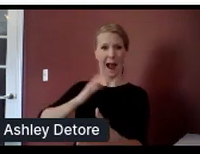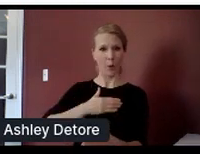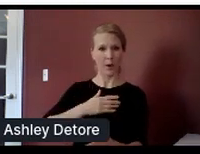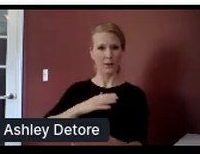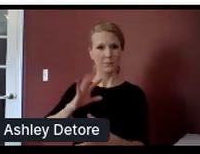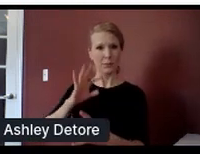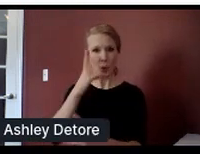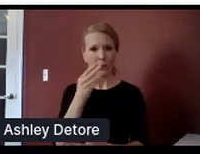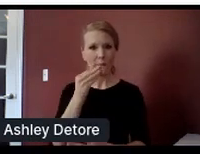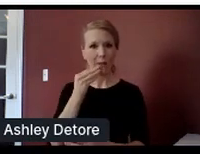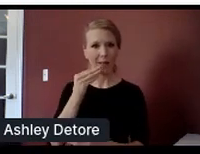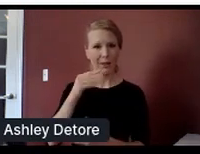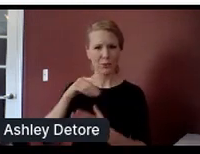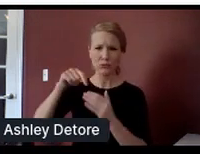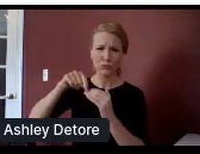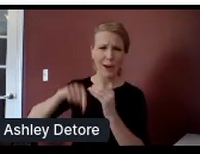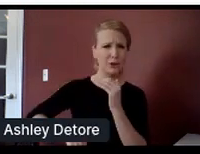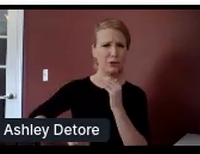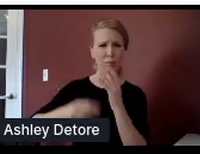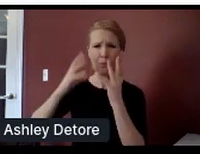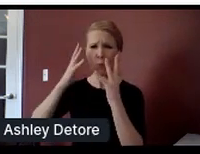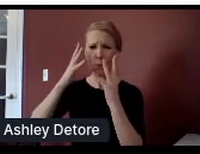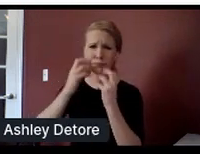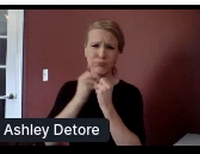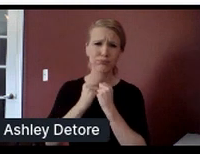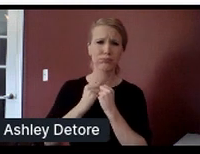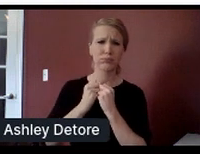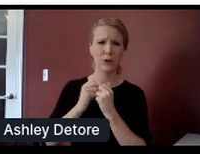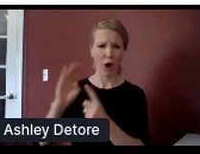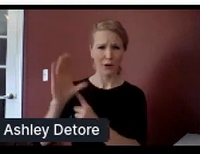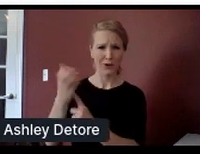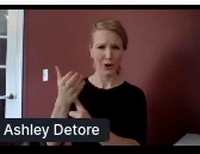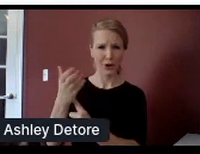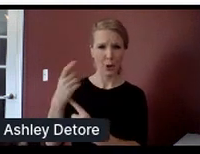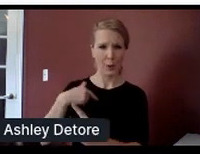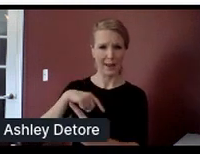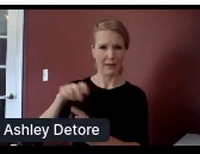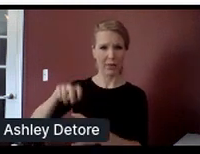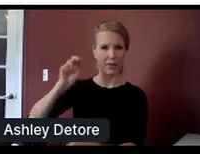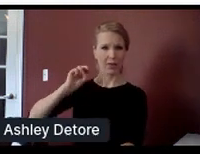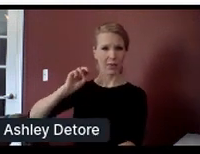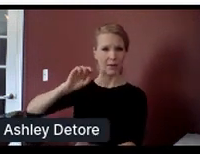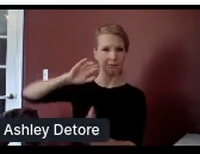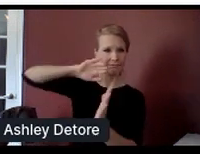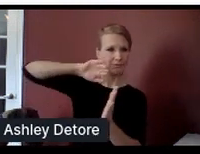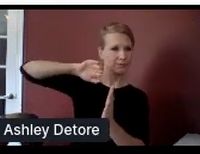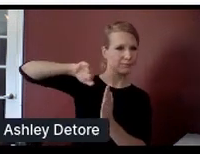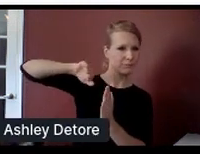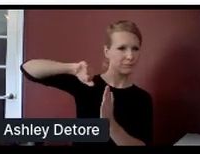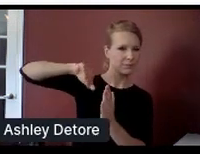It causes us to not bring in that beauty of difference.